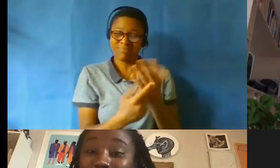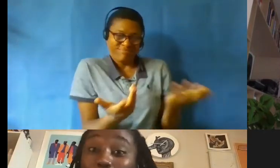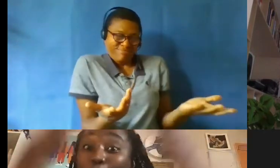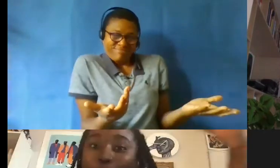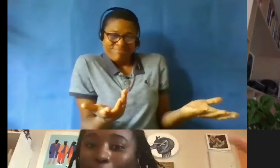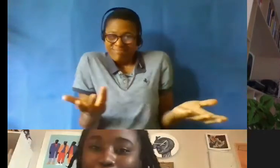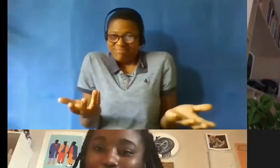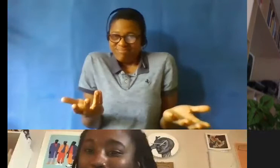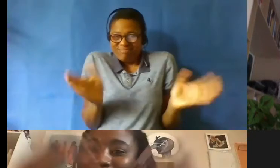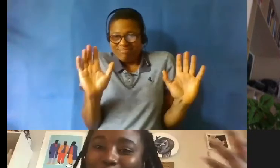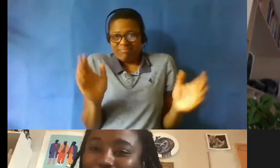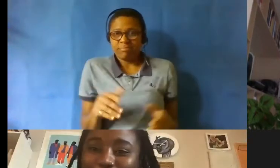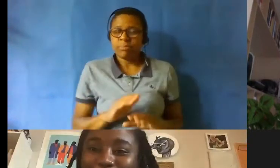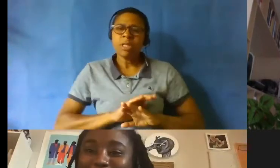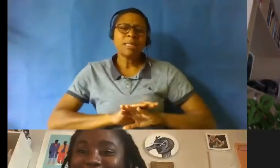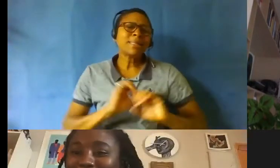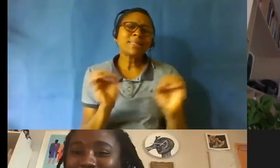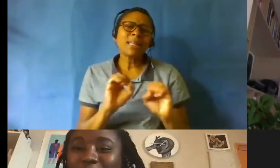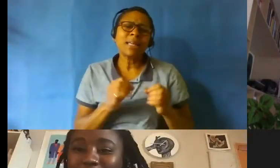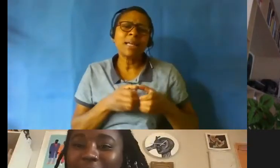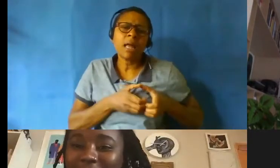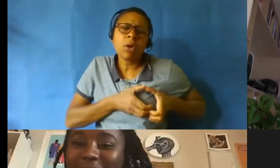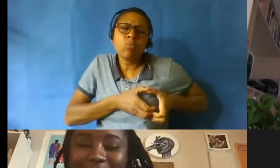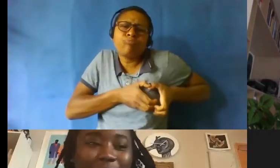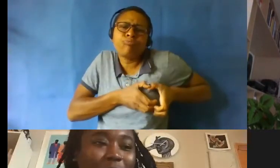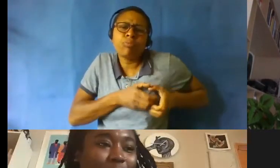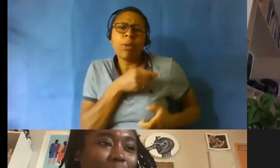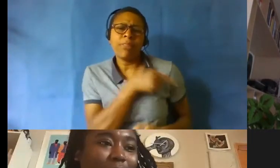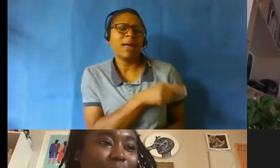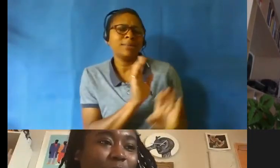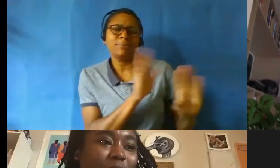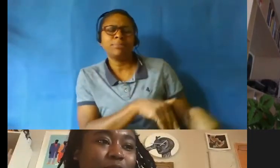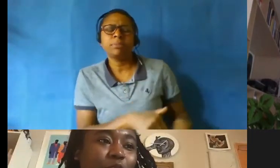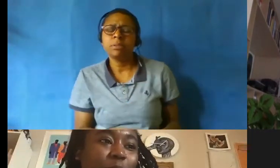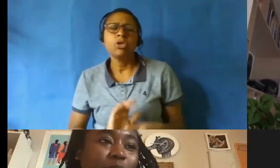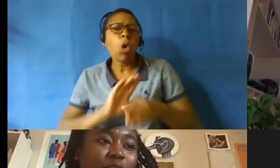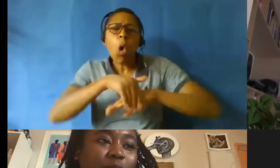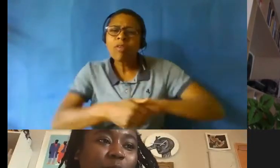heroic overcoming loss yeah next way is that great well thank you so much to all